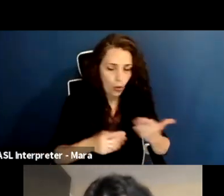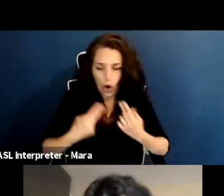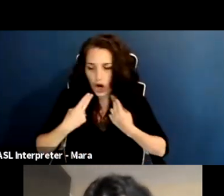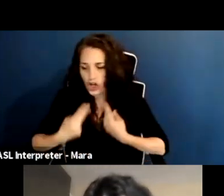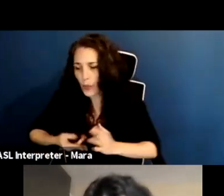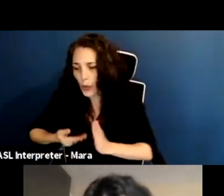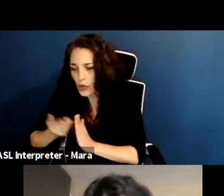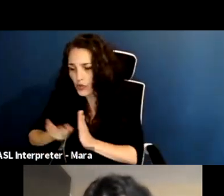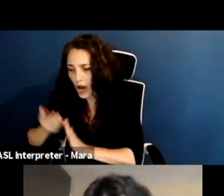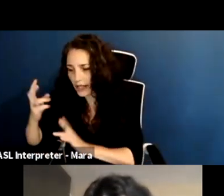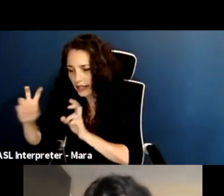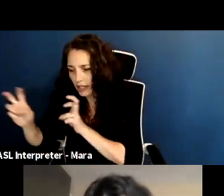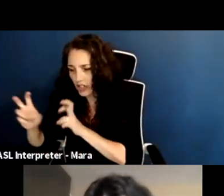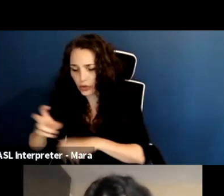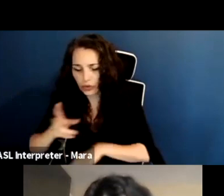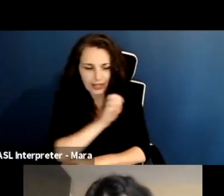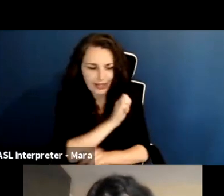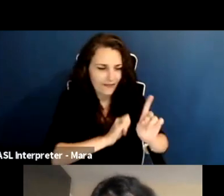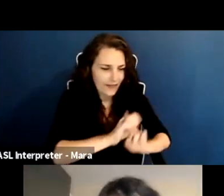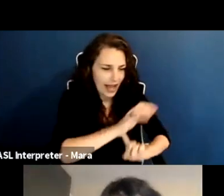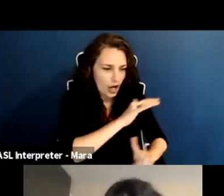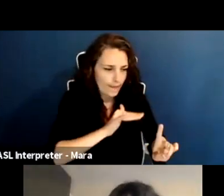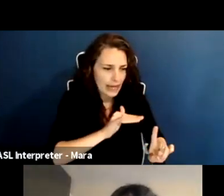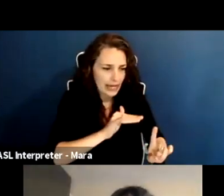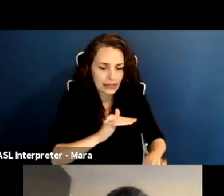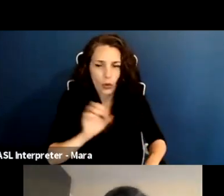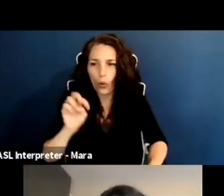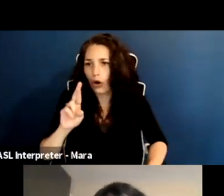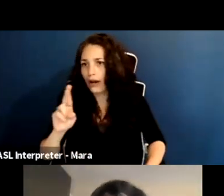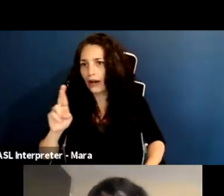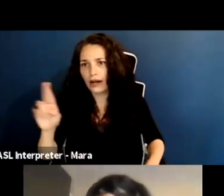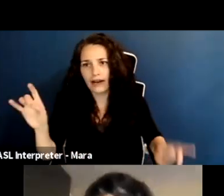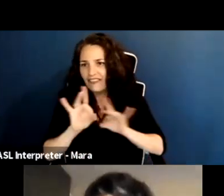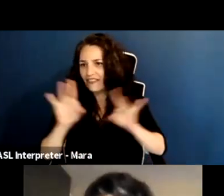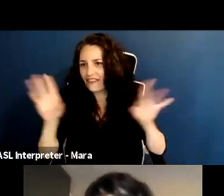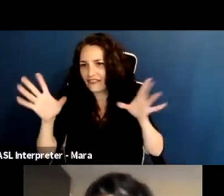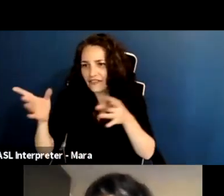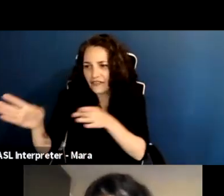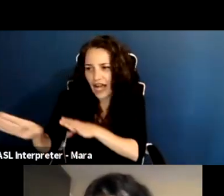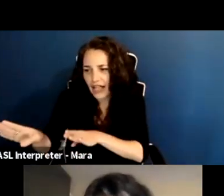whether it's the environment or violence or an internal wound